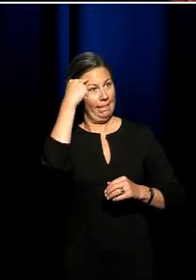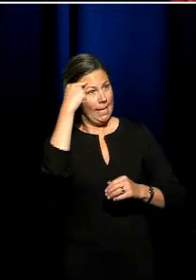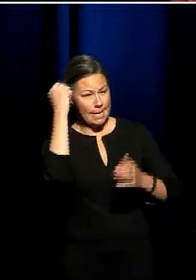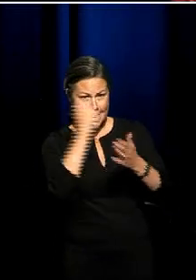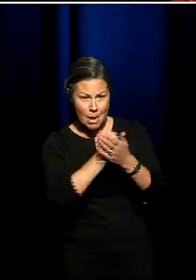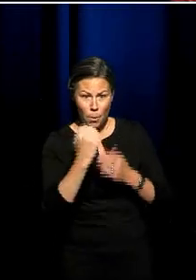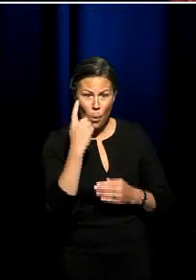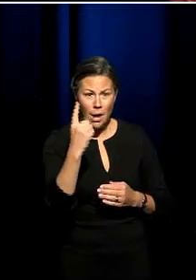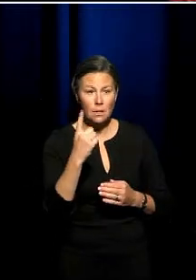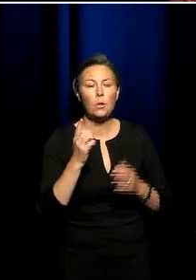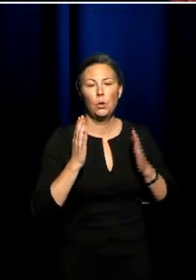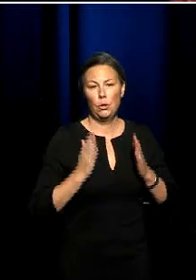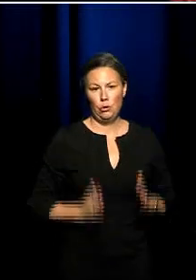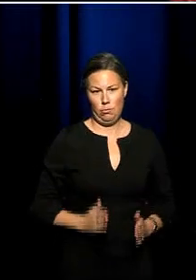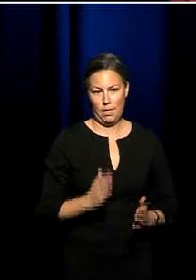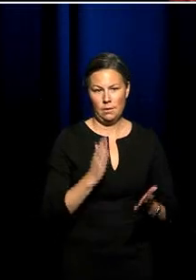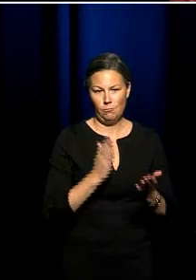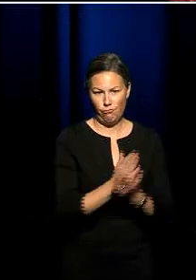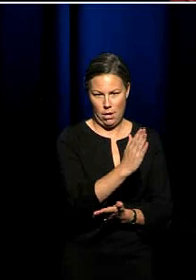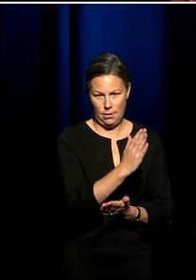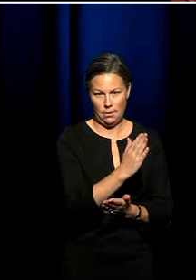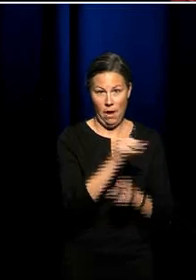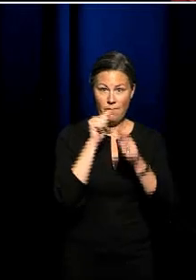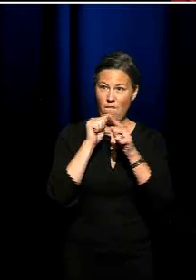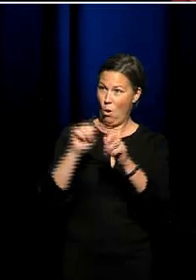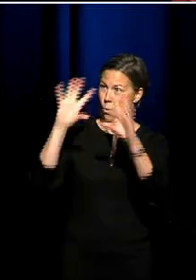starting point the rights under international law that Australia is